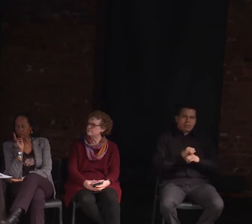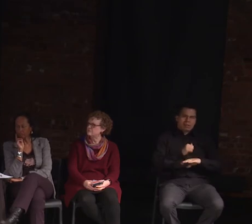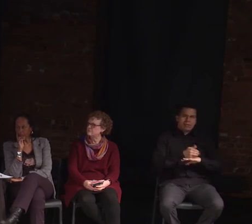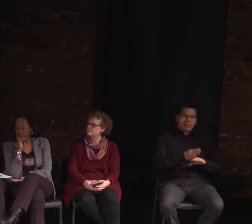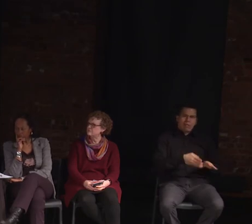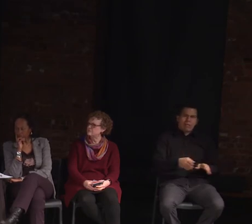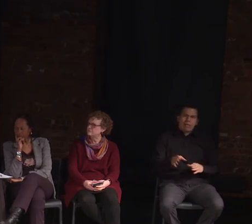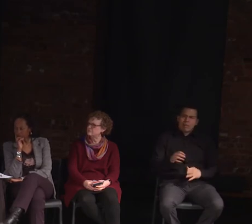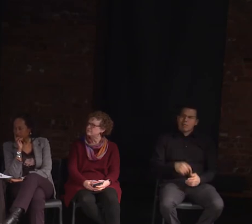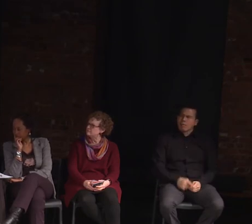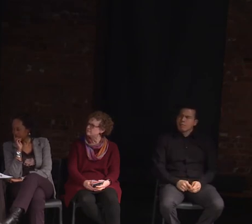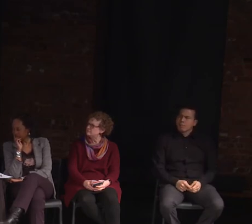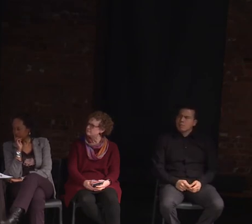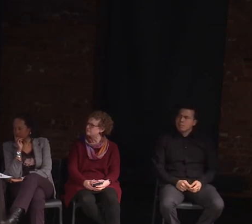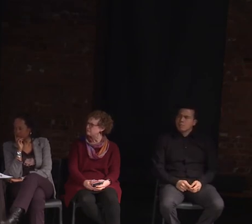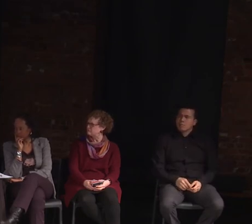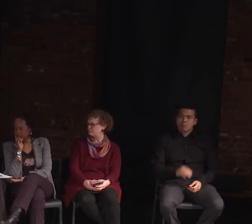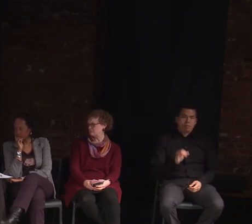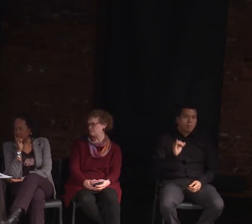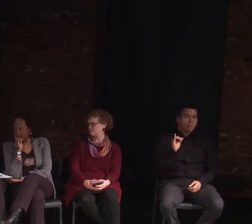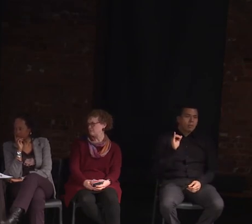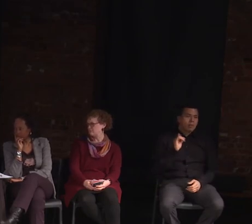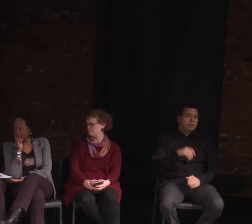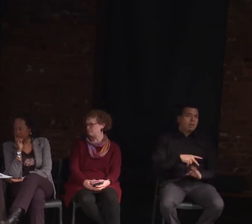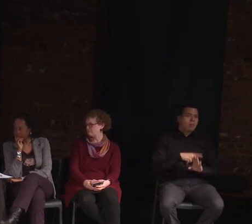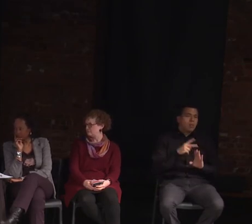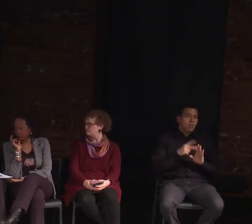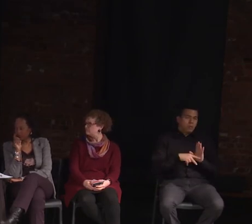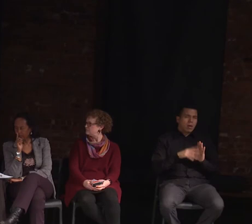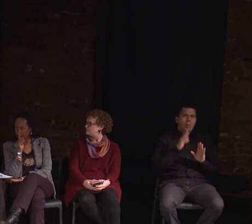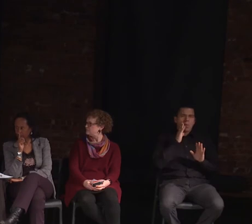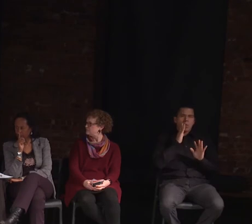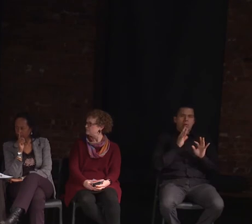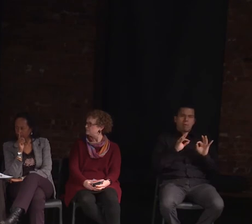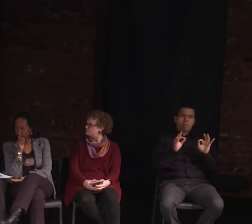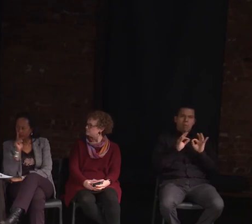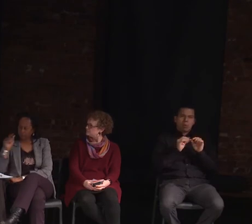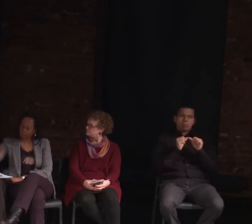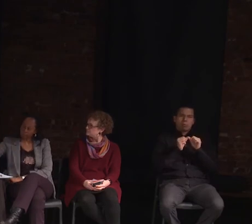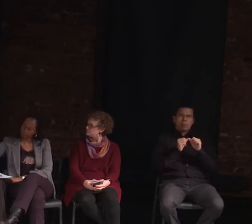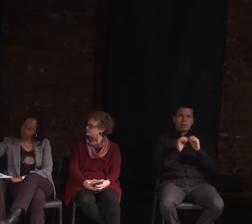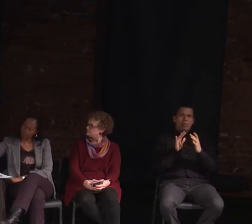It's going to be very important for us to have a network of folks who are fighting for